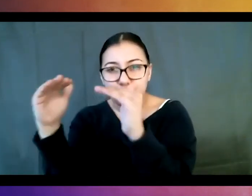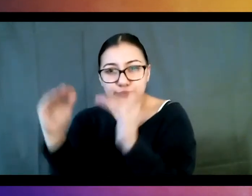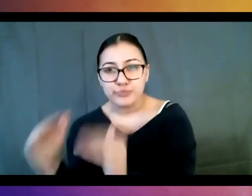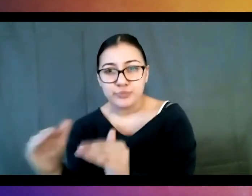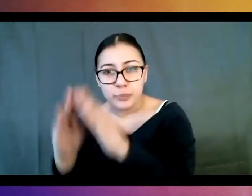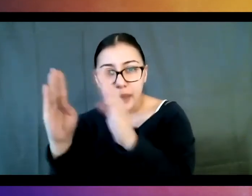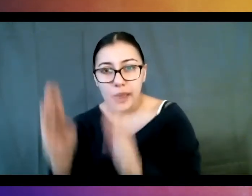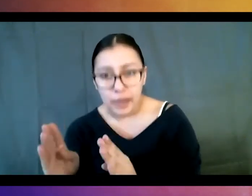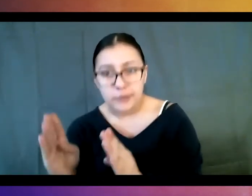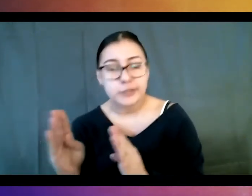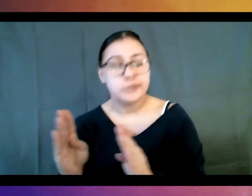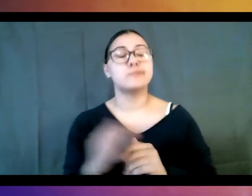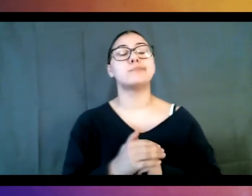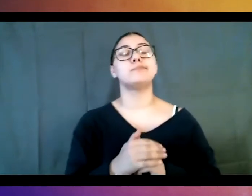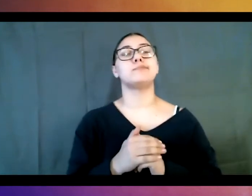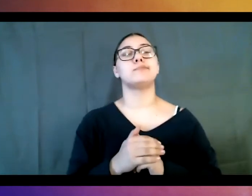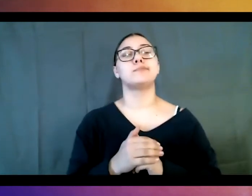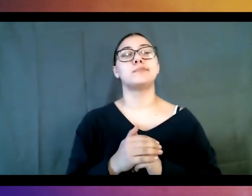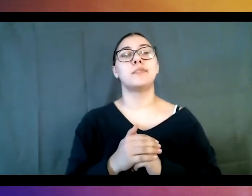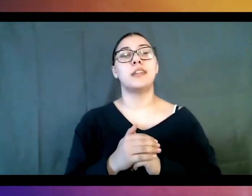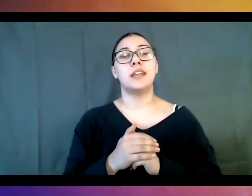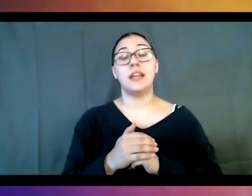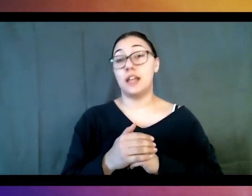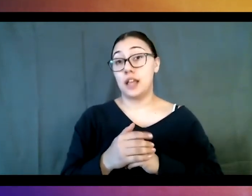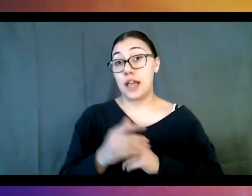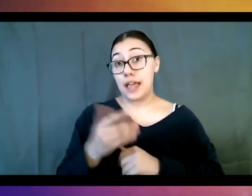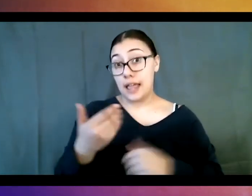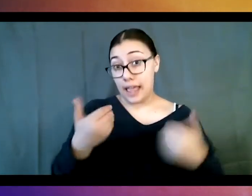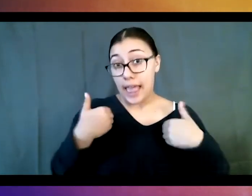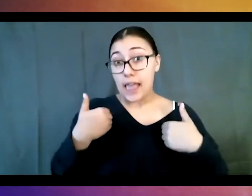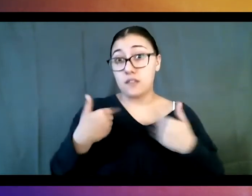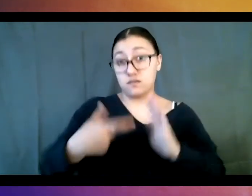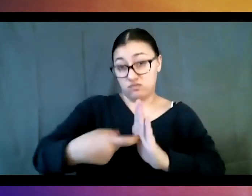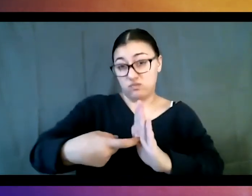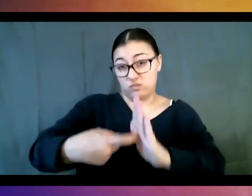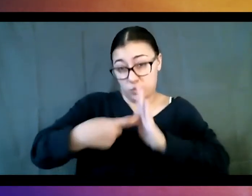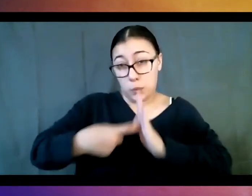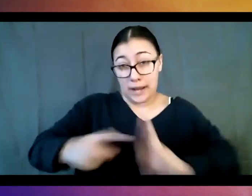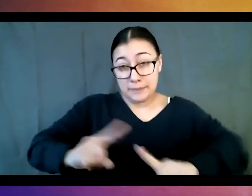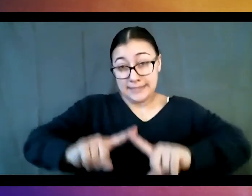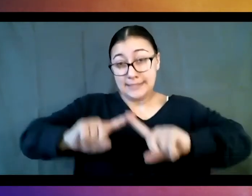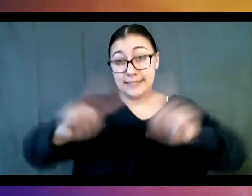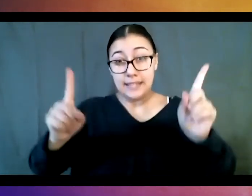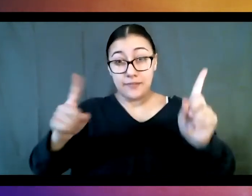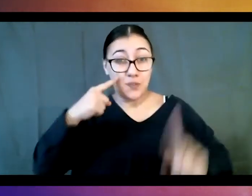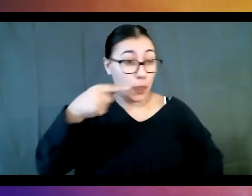or services, harassment, intimidation,